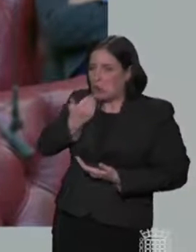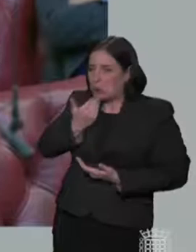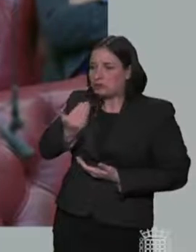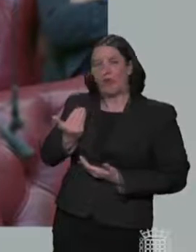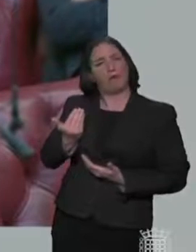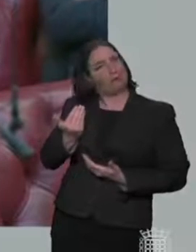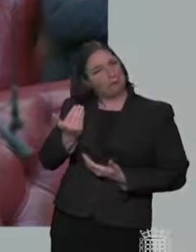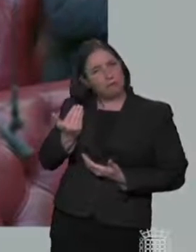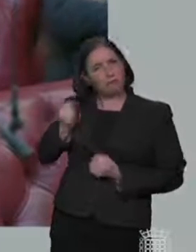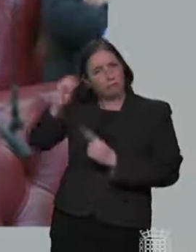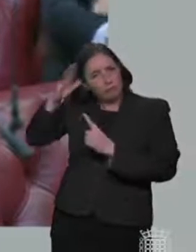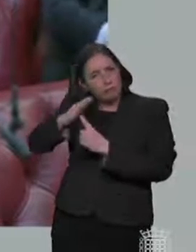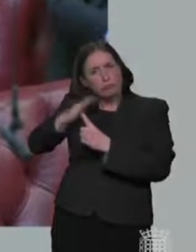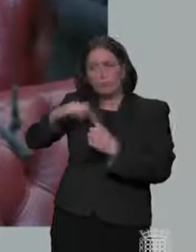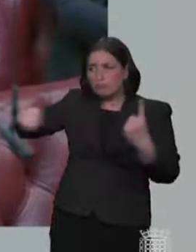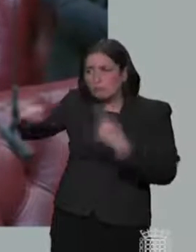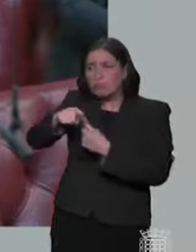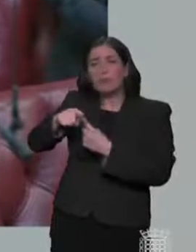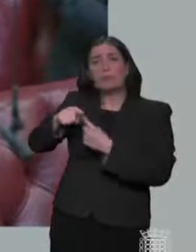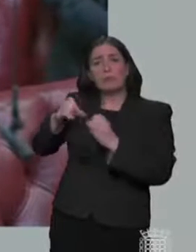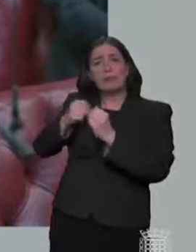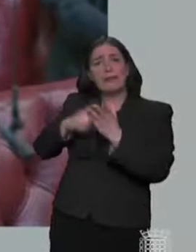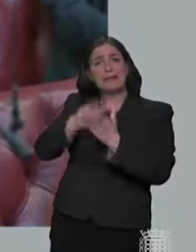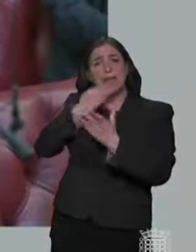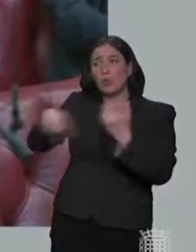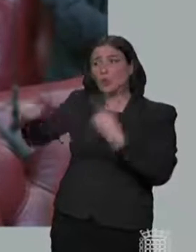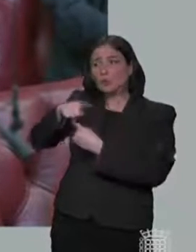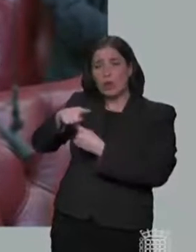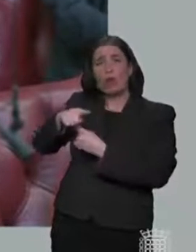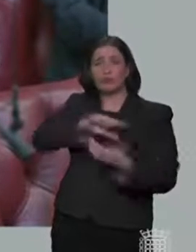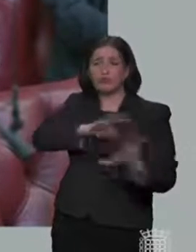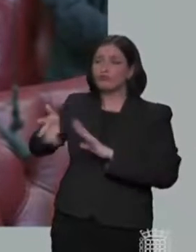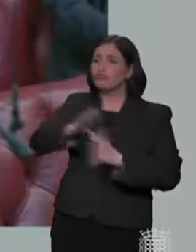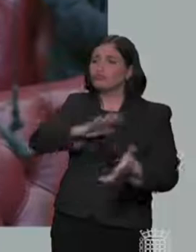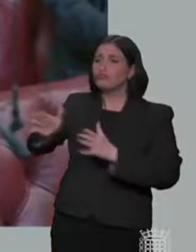is their passport to work relationships and participation in the wider community